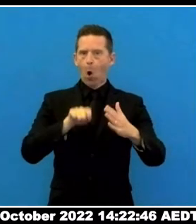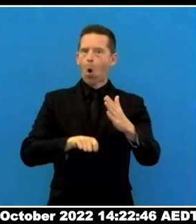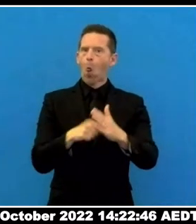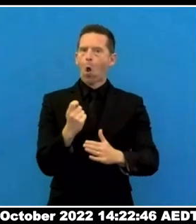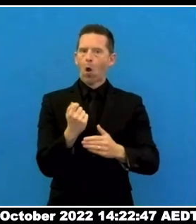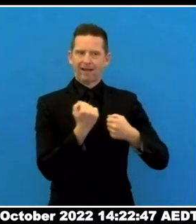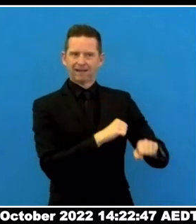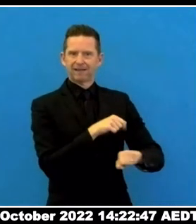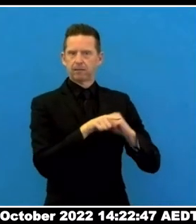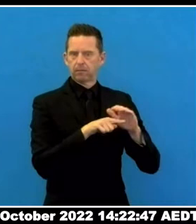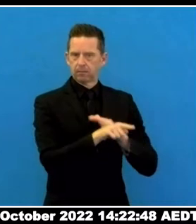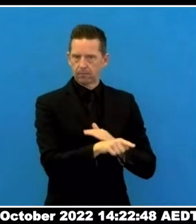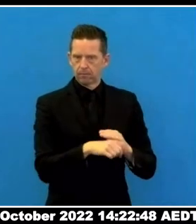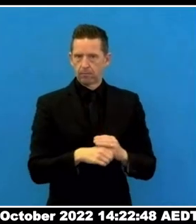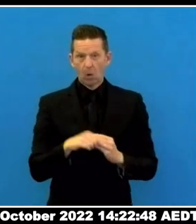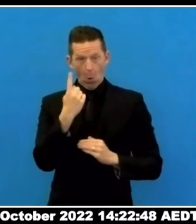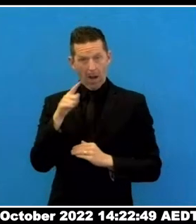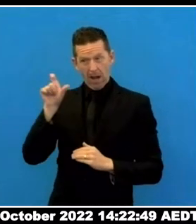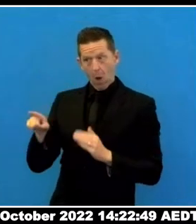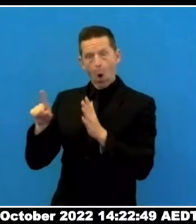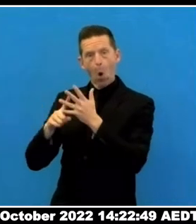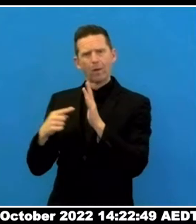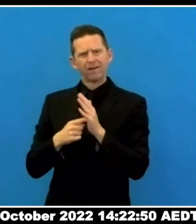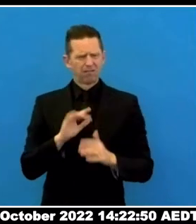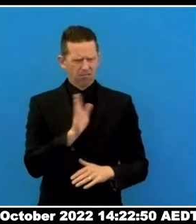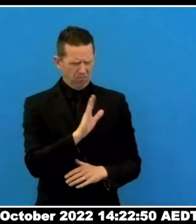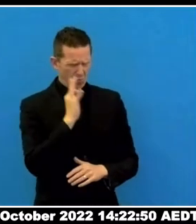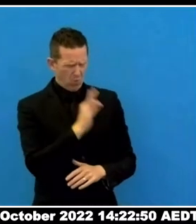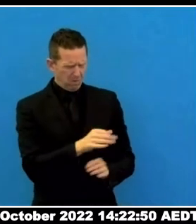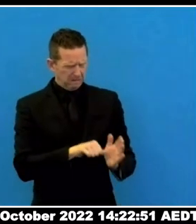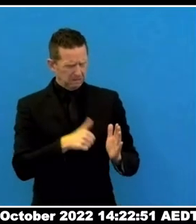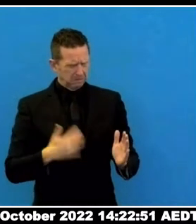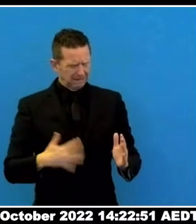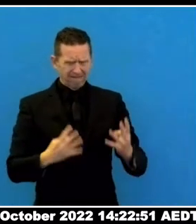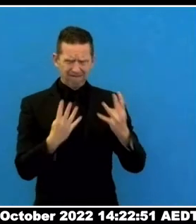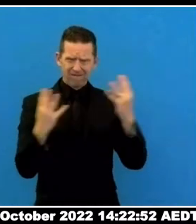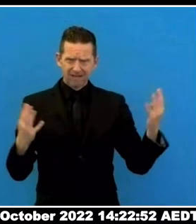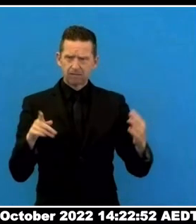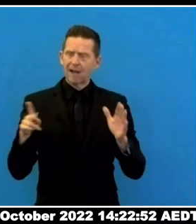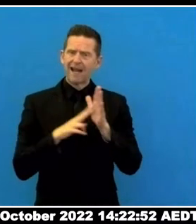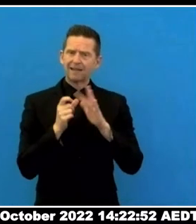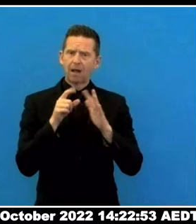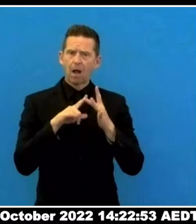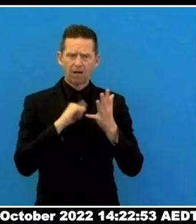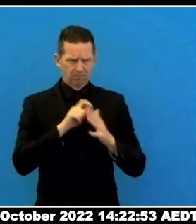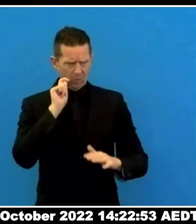An OT said, no, it's very expensive, it's not supported by the NDIS